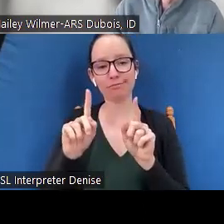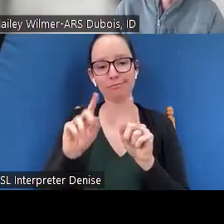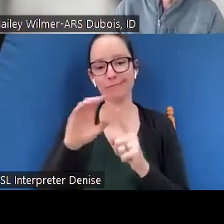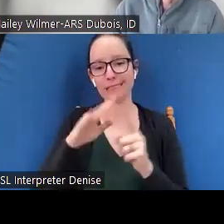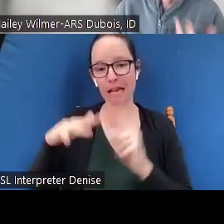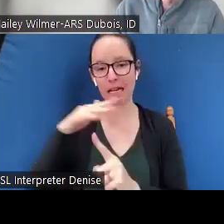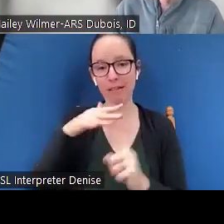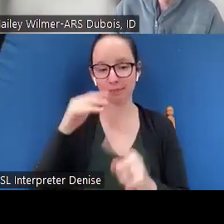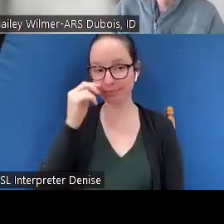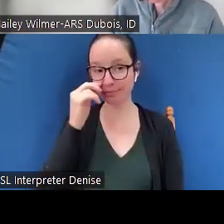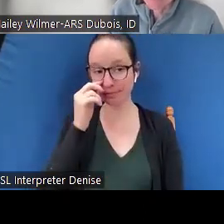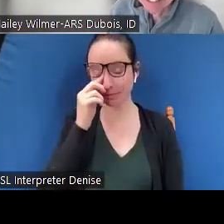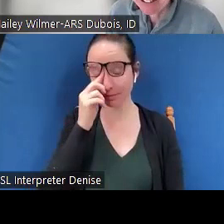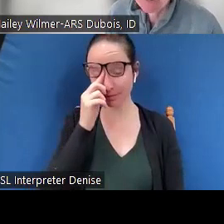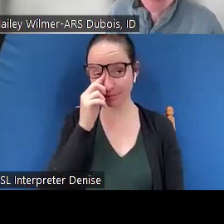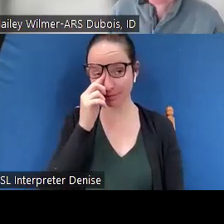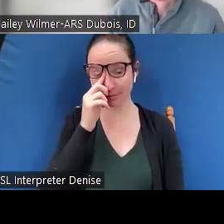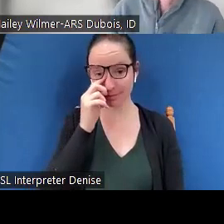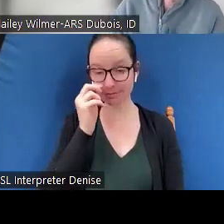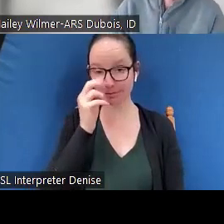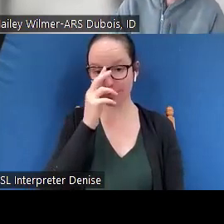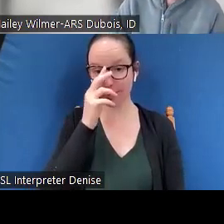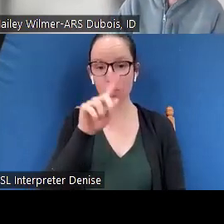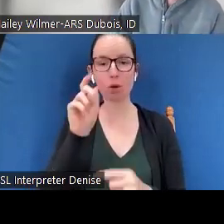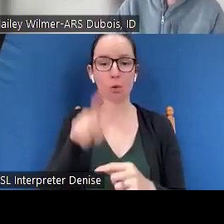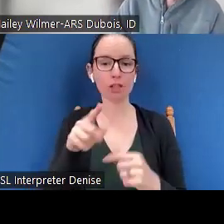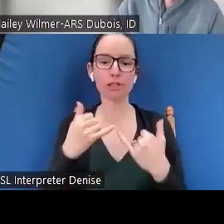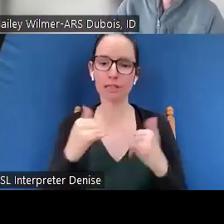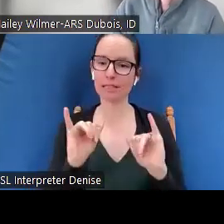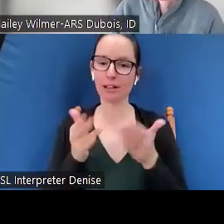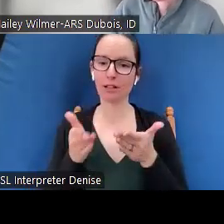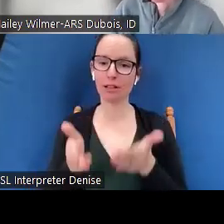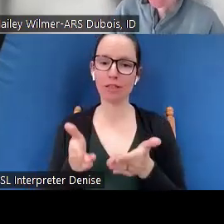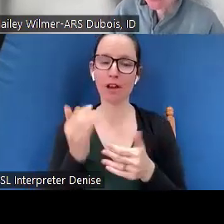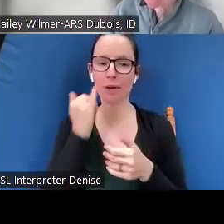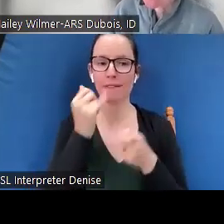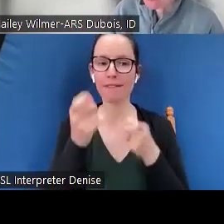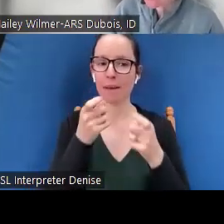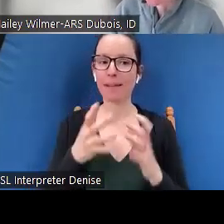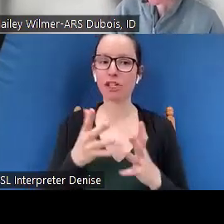So the question still remains, you know, if managers are already being asked to integrate multiple disciplines and scales,